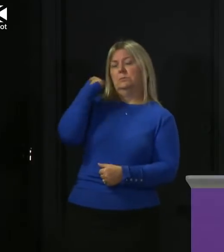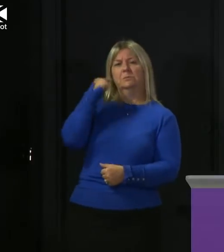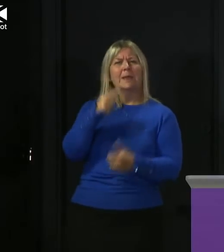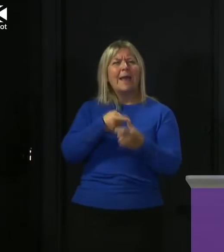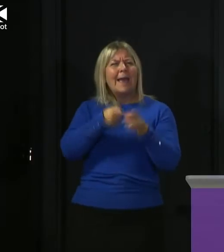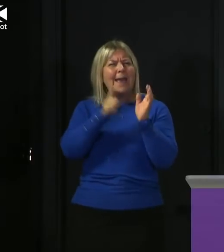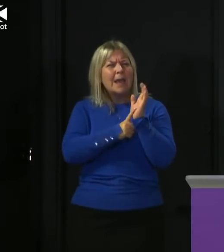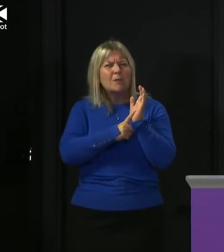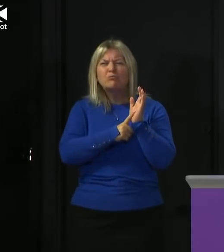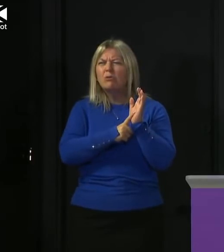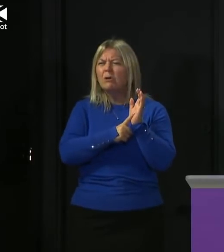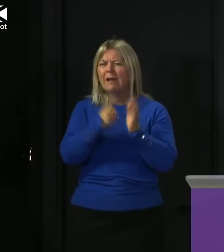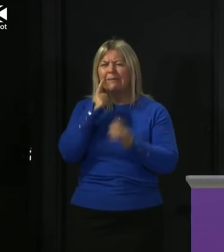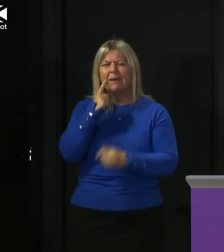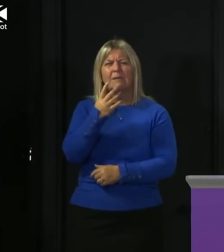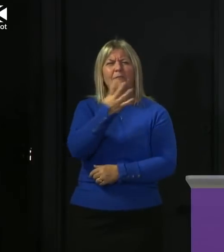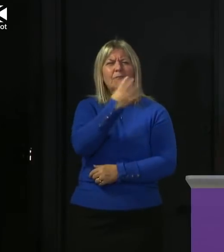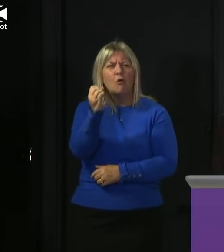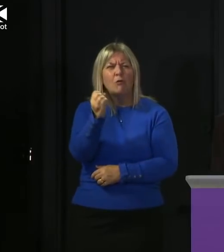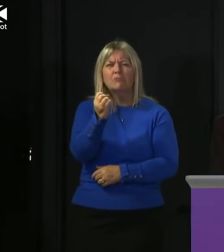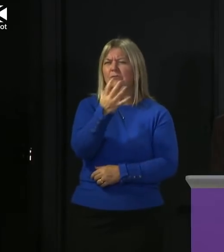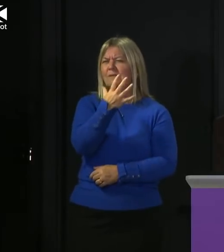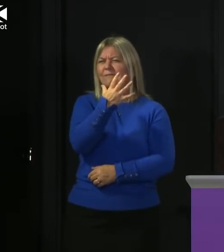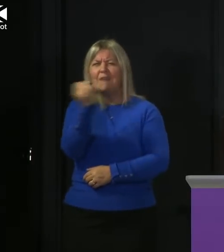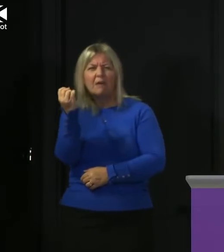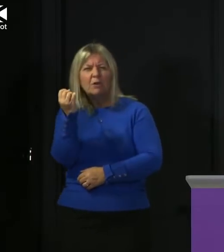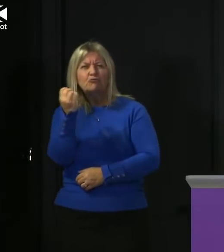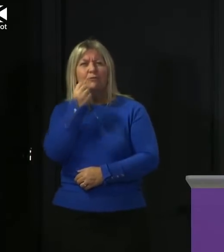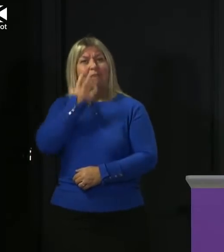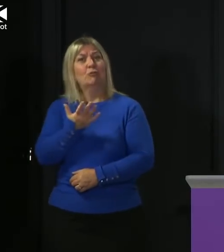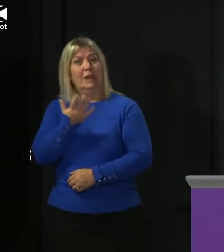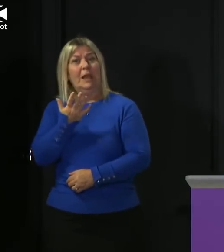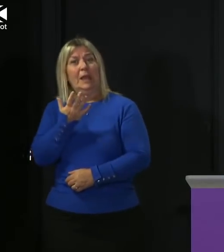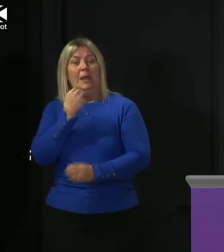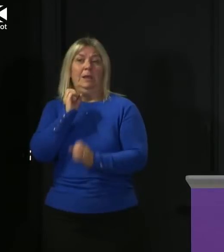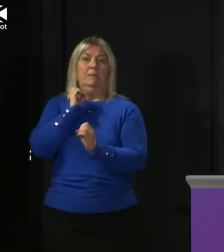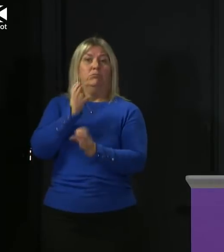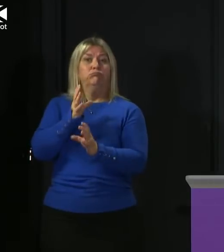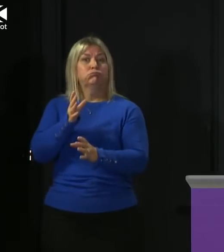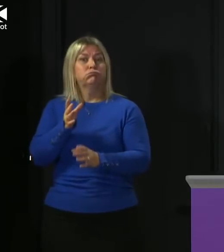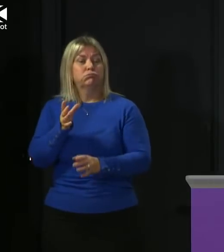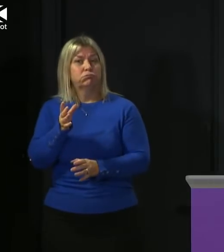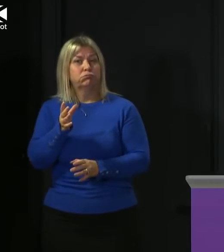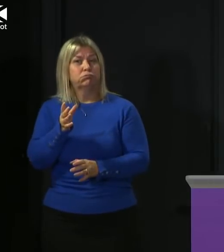500 were the highest numbers we reported back then, they were likely because we were testing